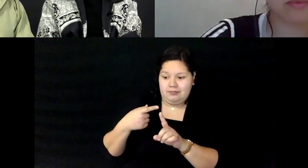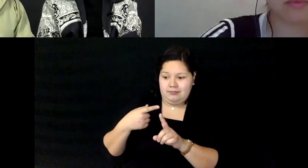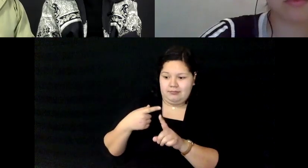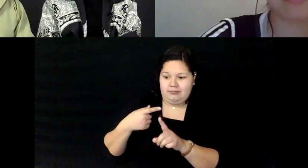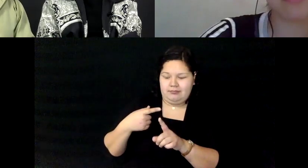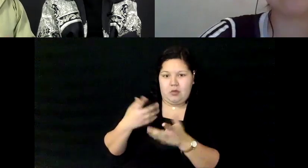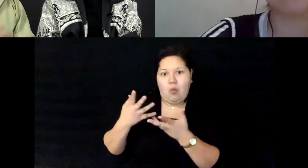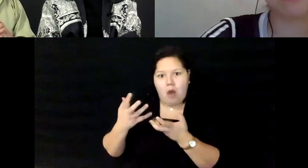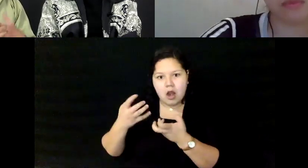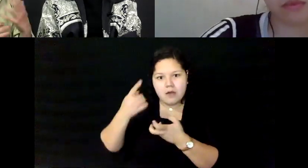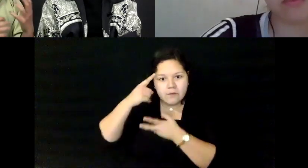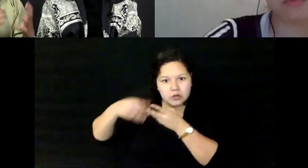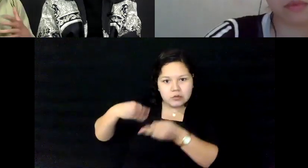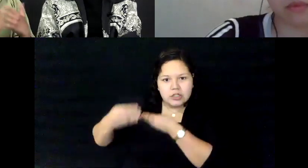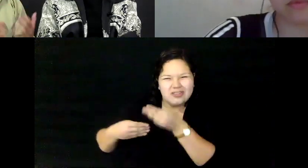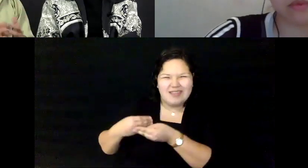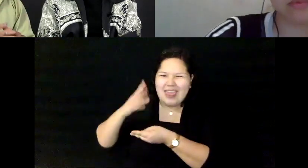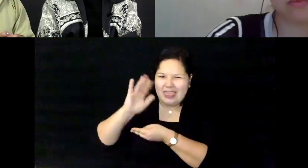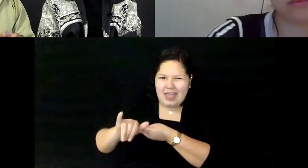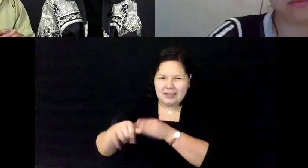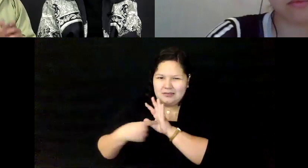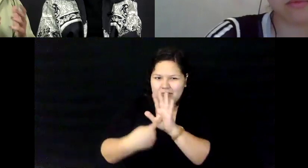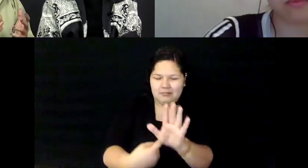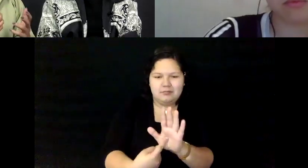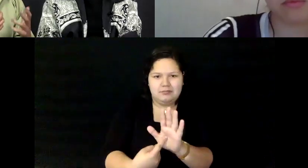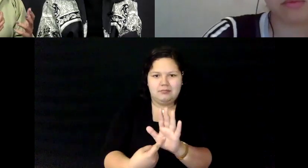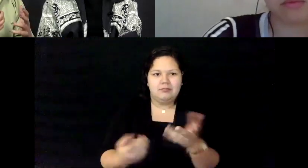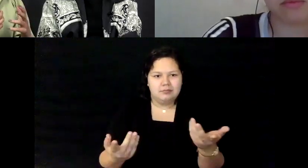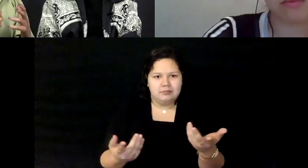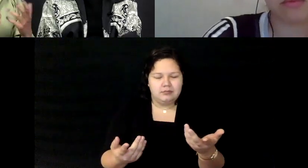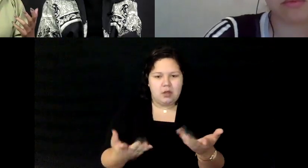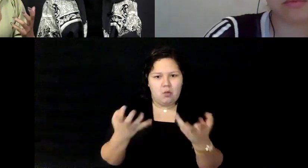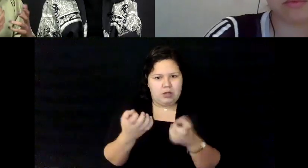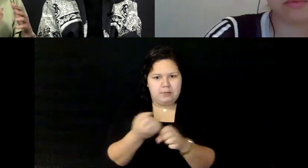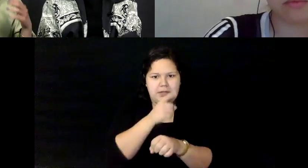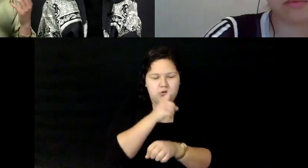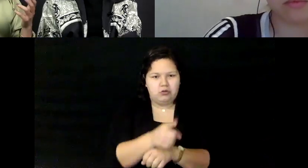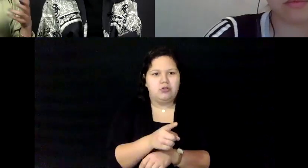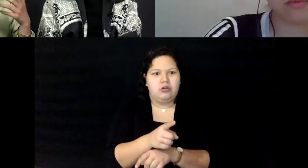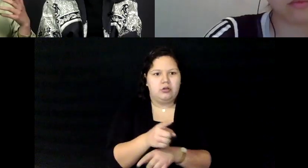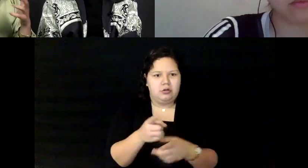as a diaspora of community members is like, oh, like we wanted, we wanted something, we wanted